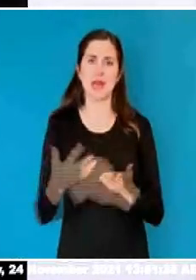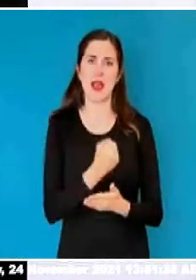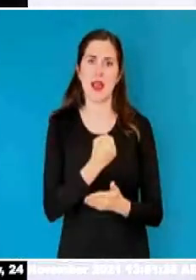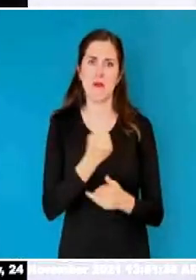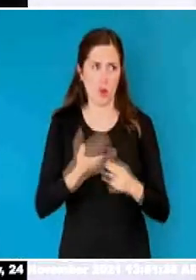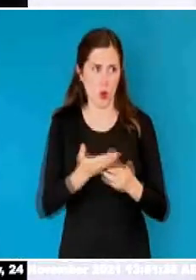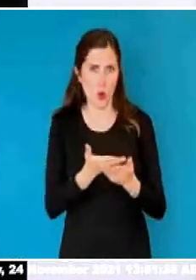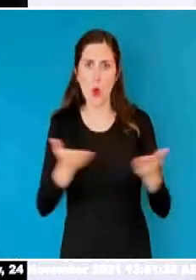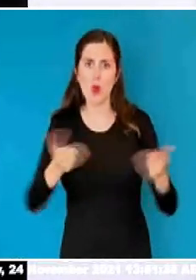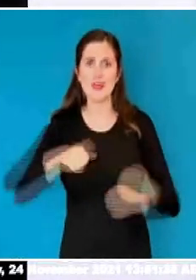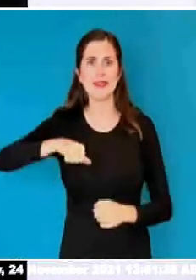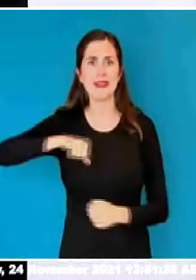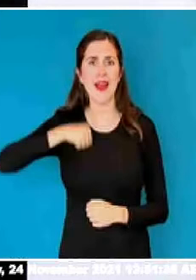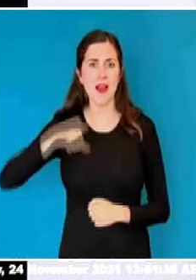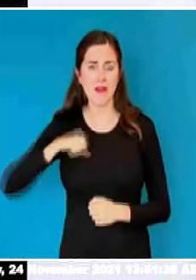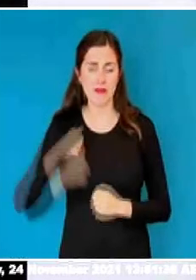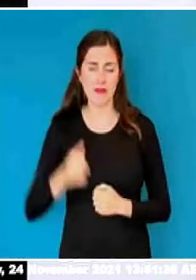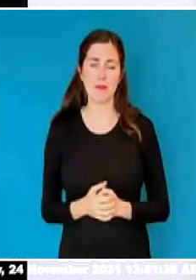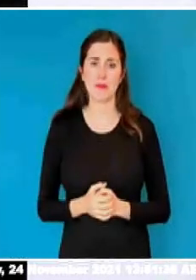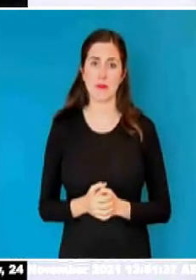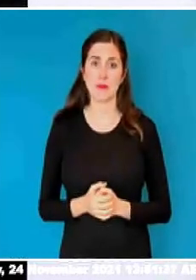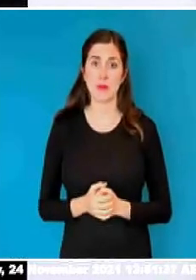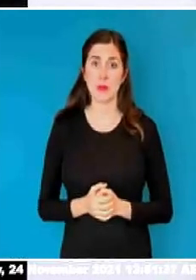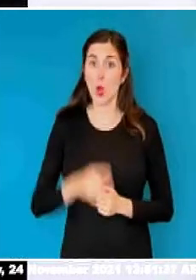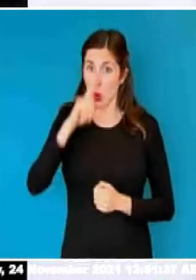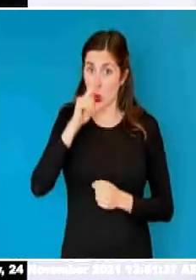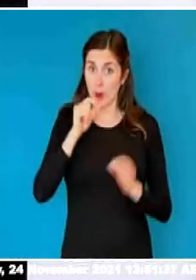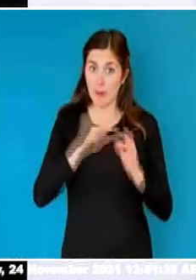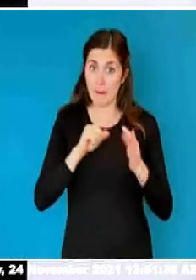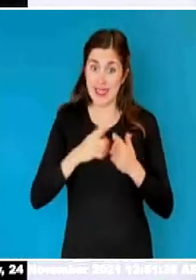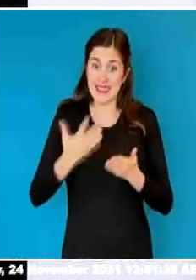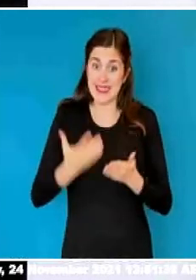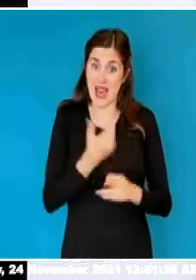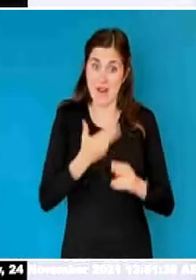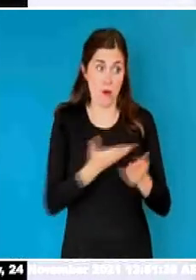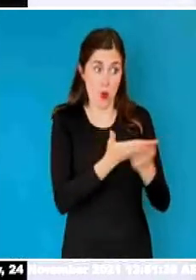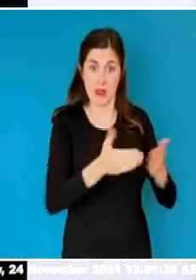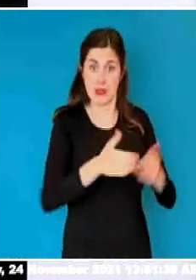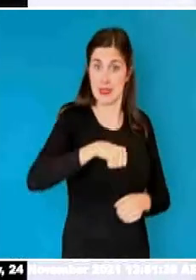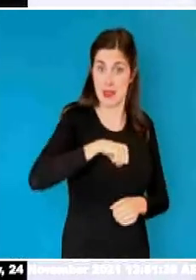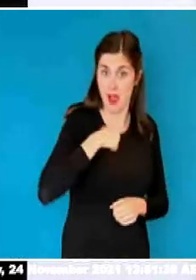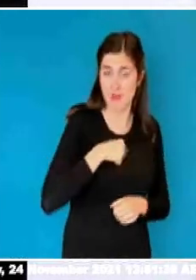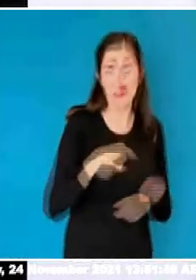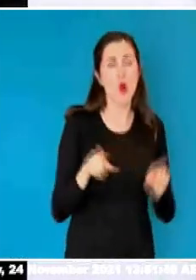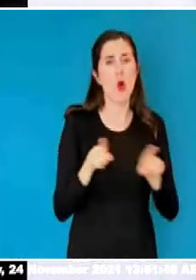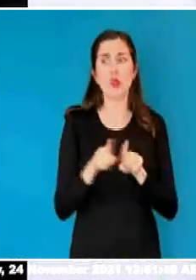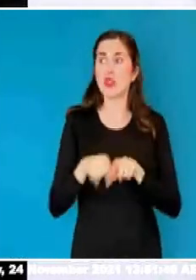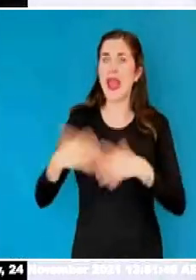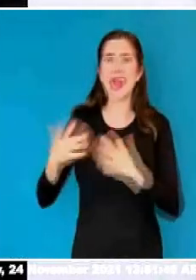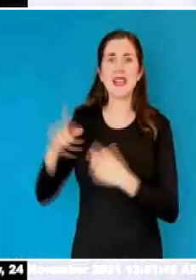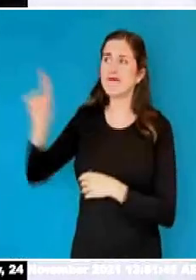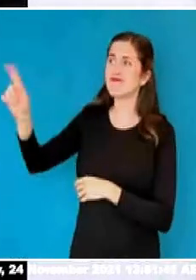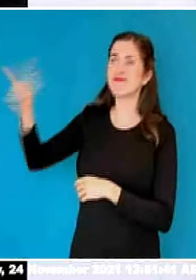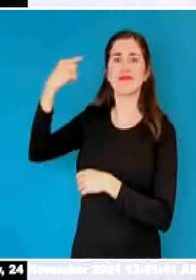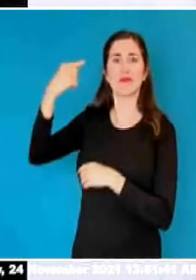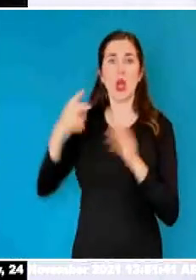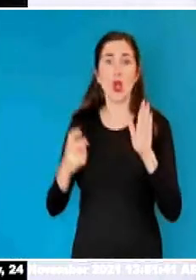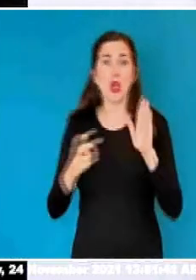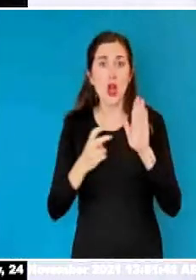Workers include not only employees but also contractors, volunteers and students gaining